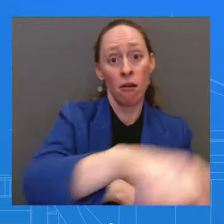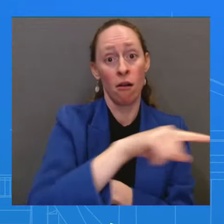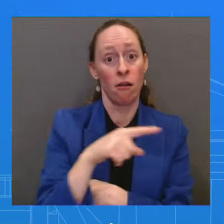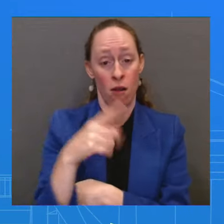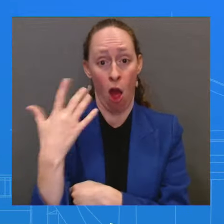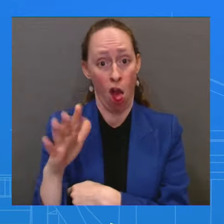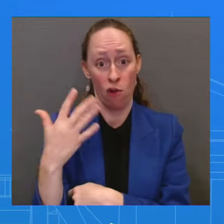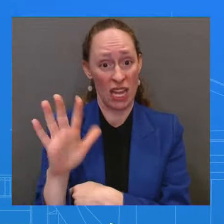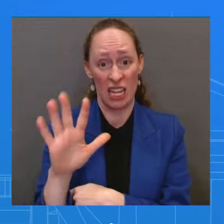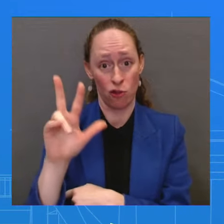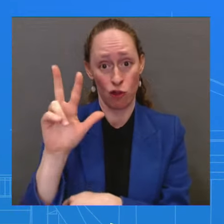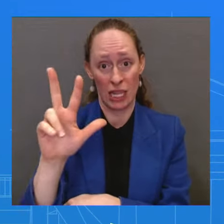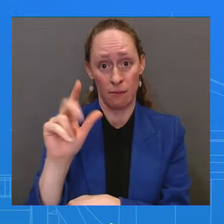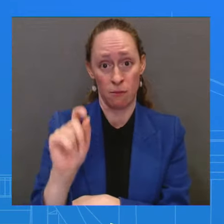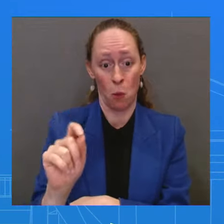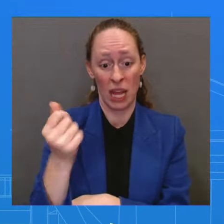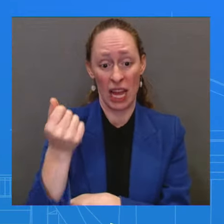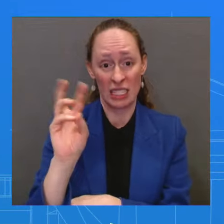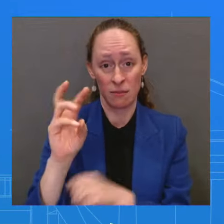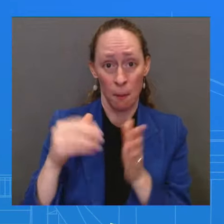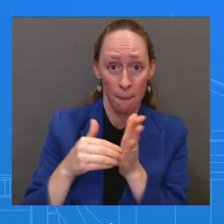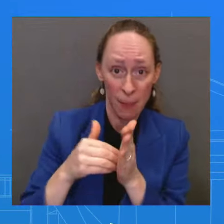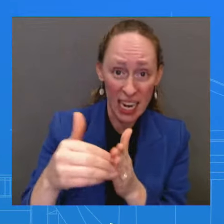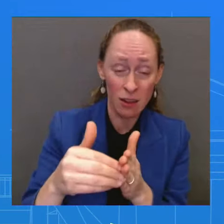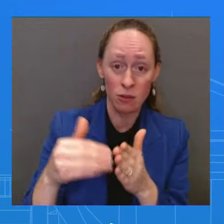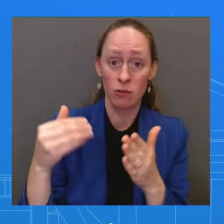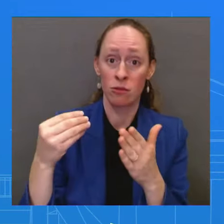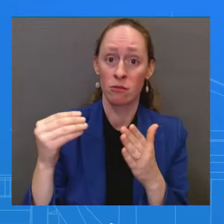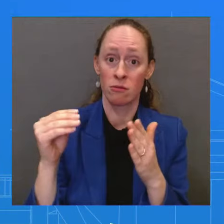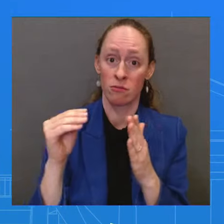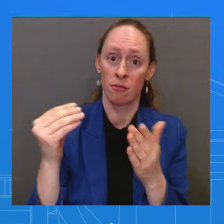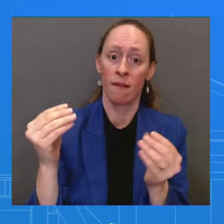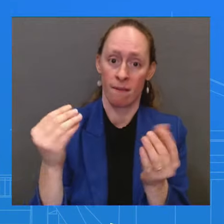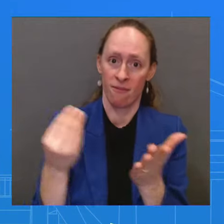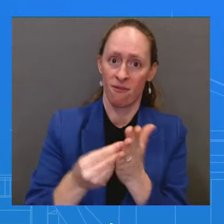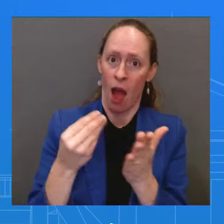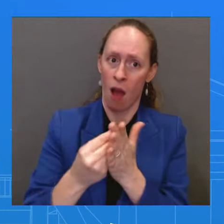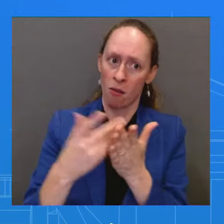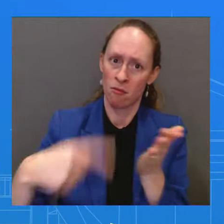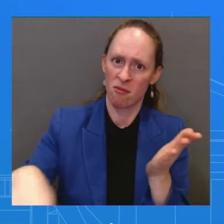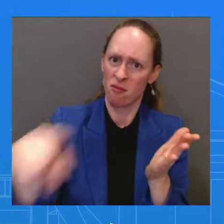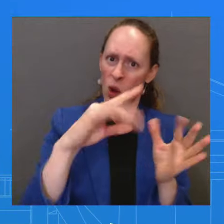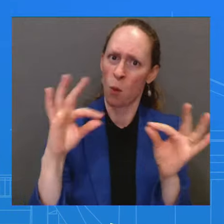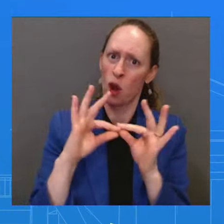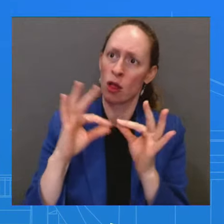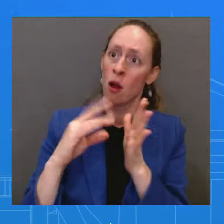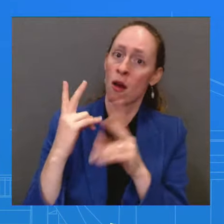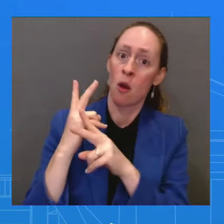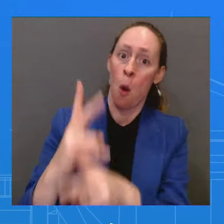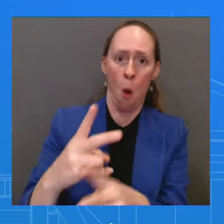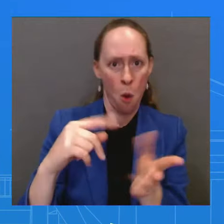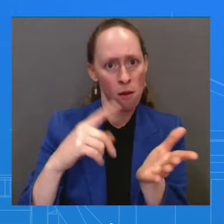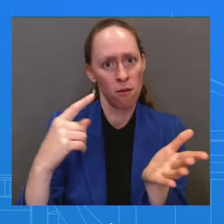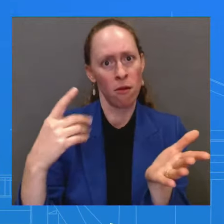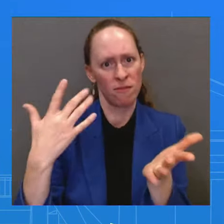President Biden has long believed that college should be a ticket to the middle class and not a burden that weighs on families.